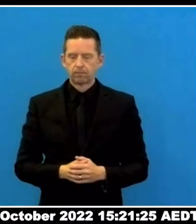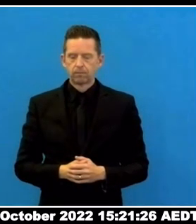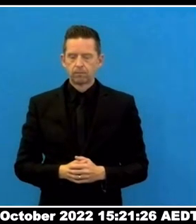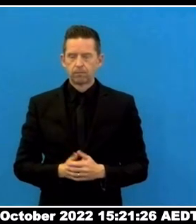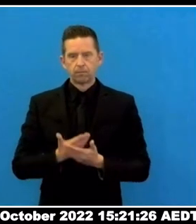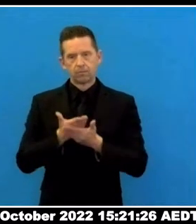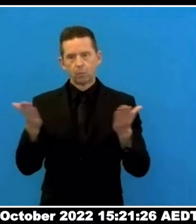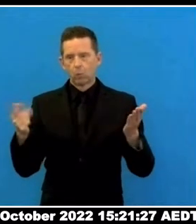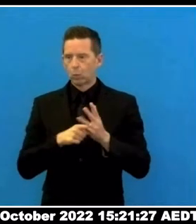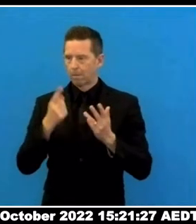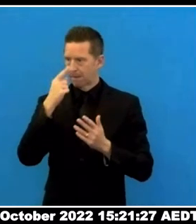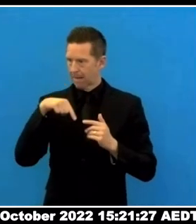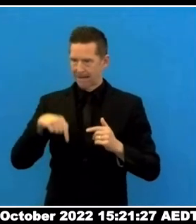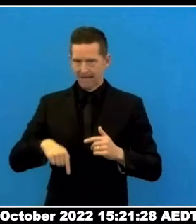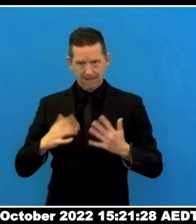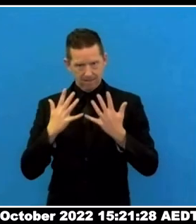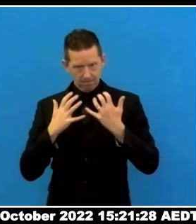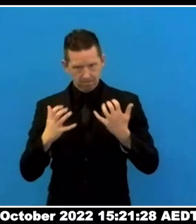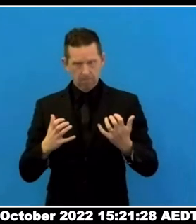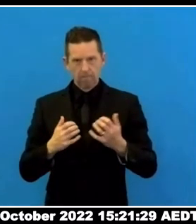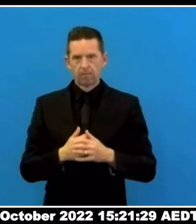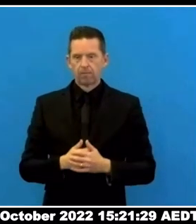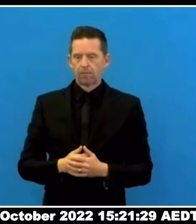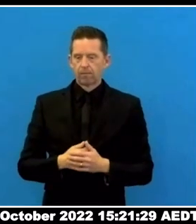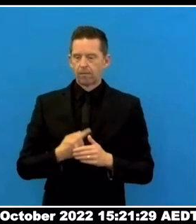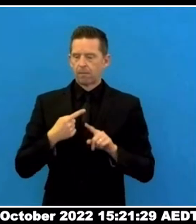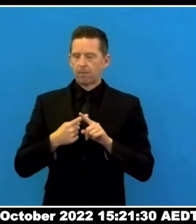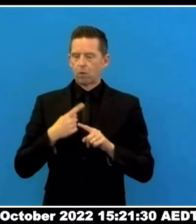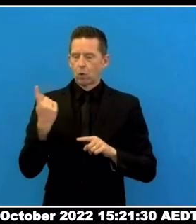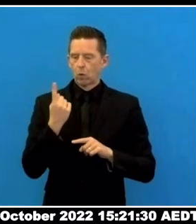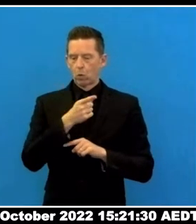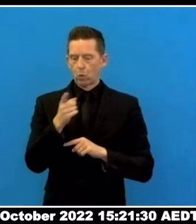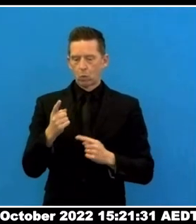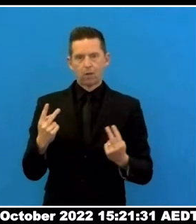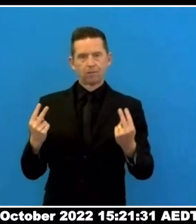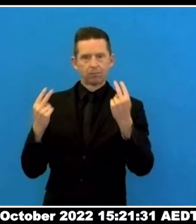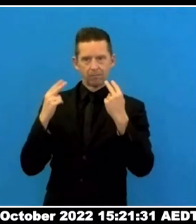and hearing this and the information that we actually giving.